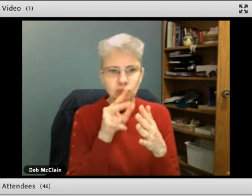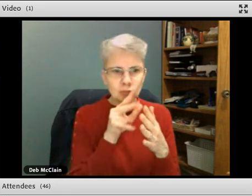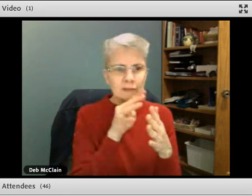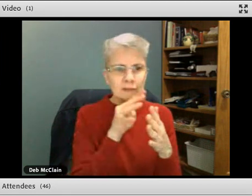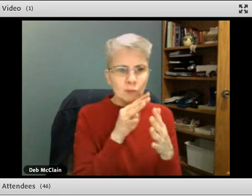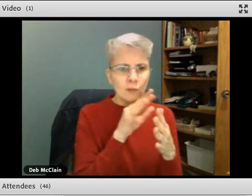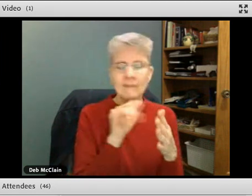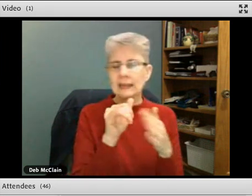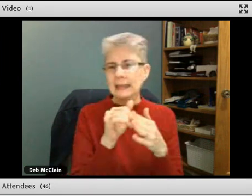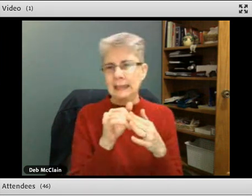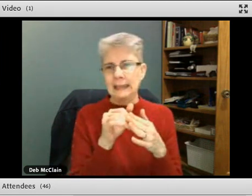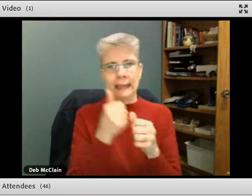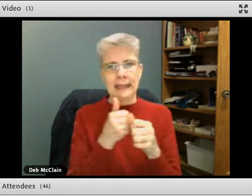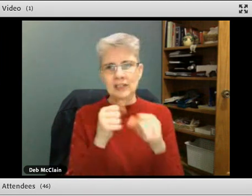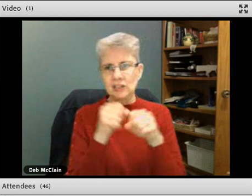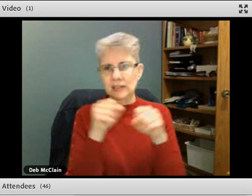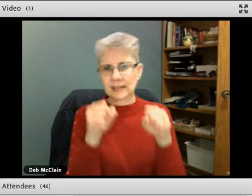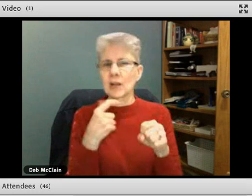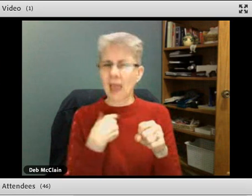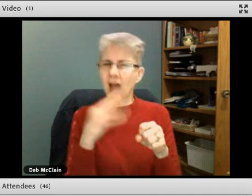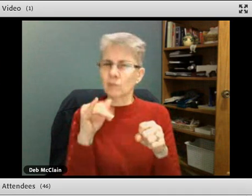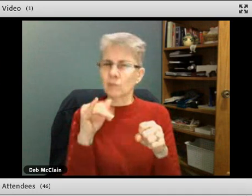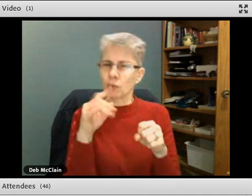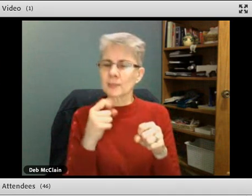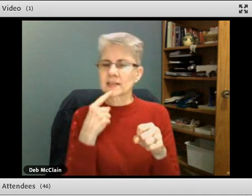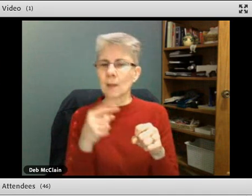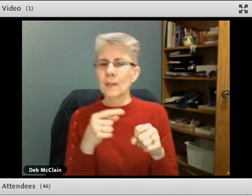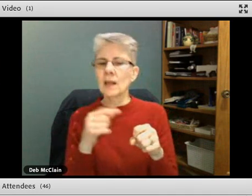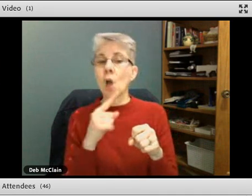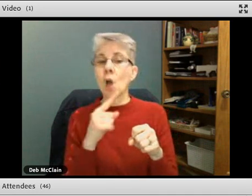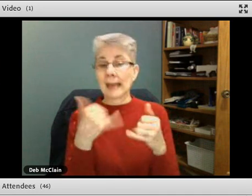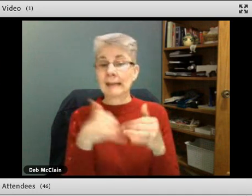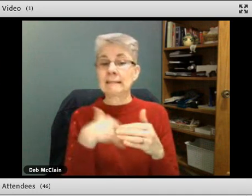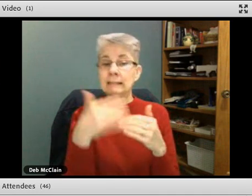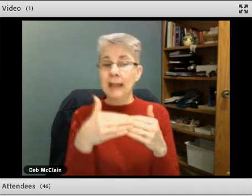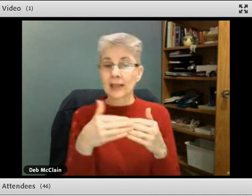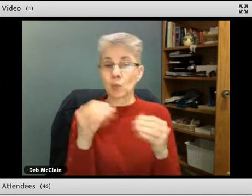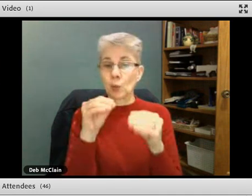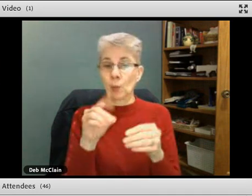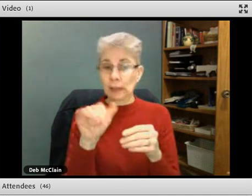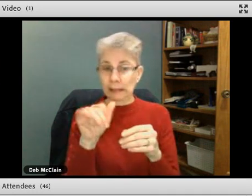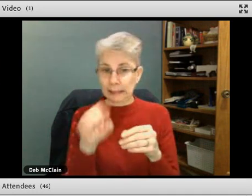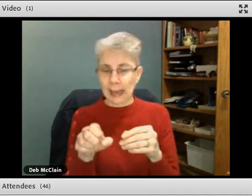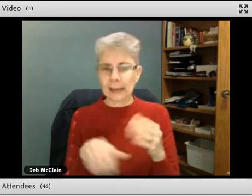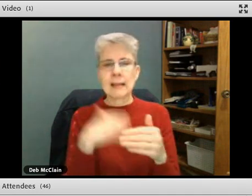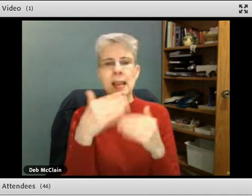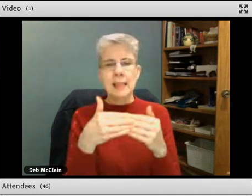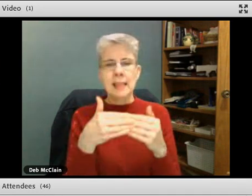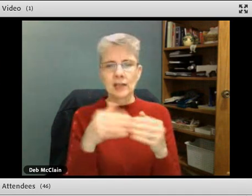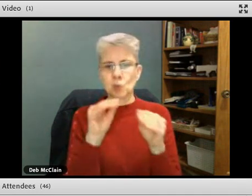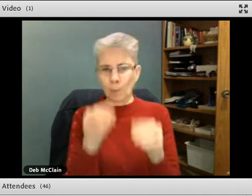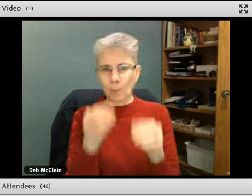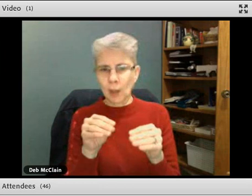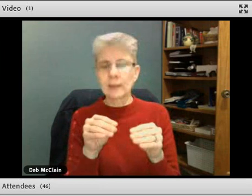"Okay, this is where you put the date. "This is where you put the type of date. "This is where you put the code for where the item was published."